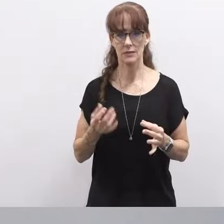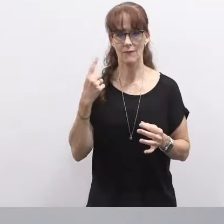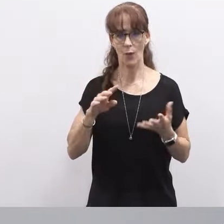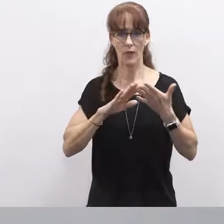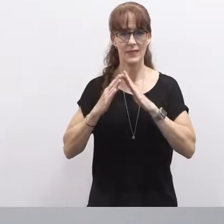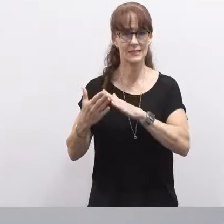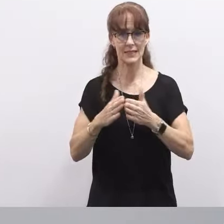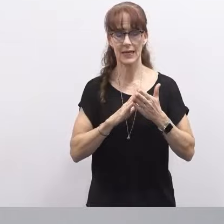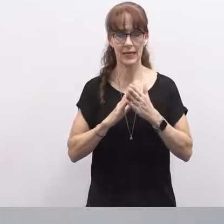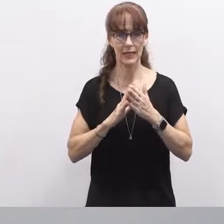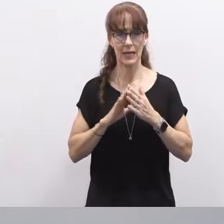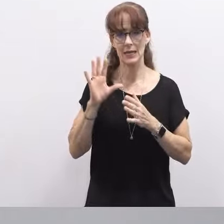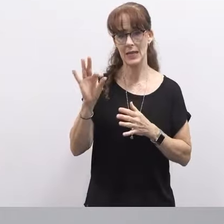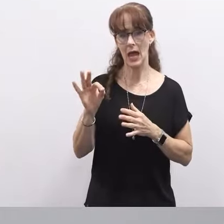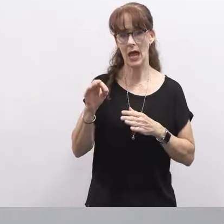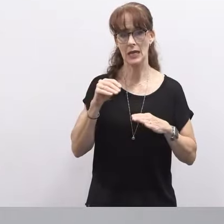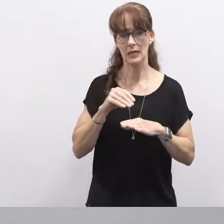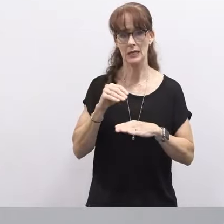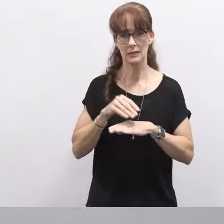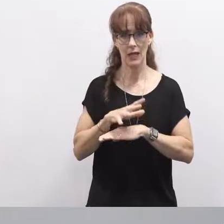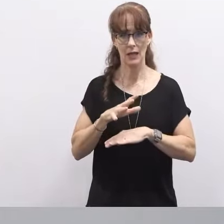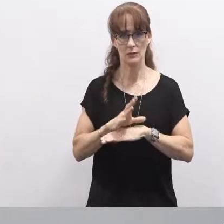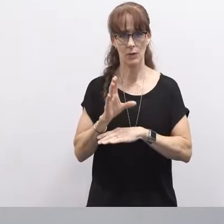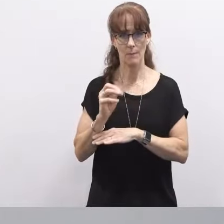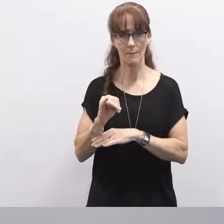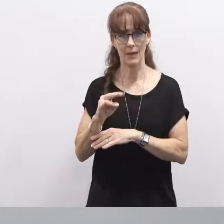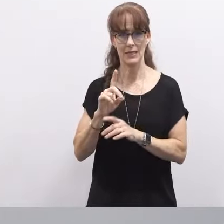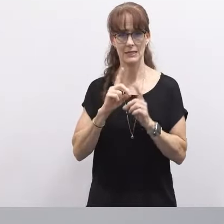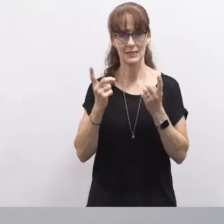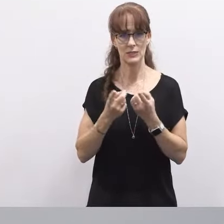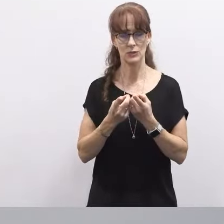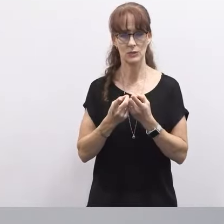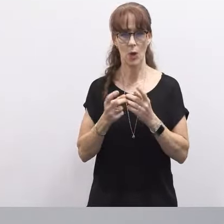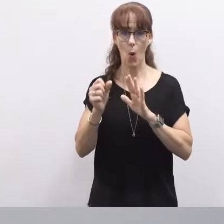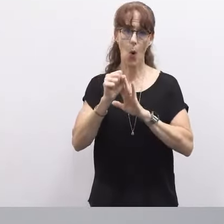which has nine councilmanic districts or the state,